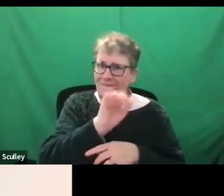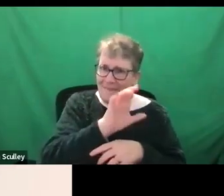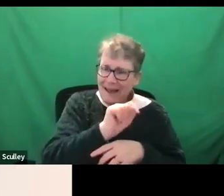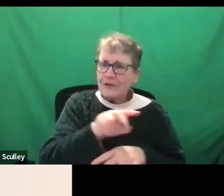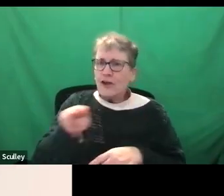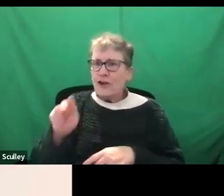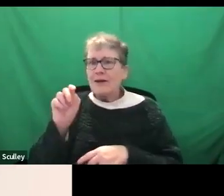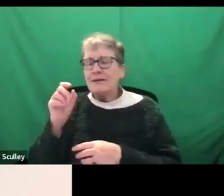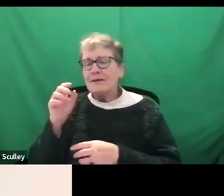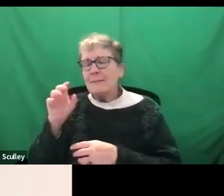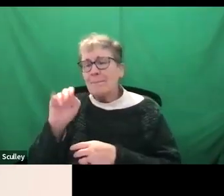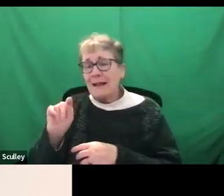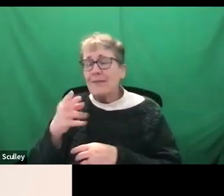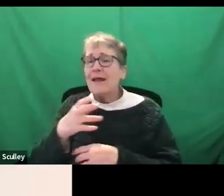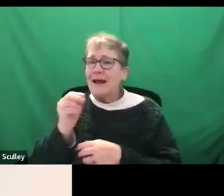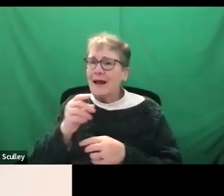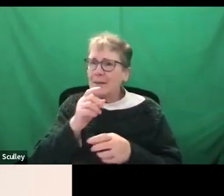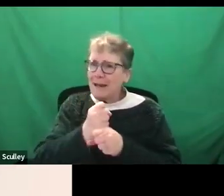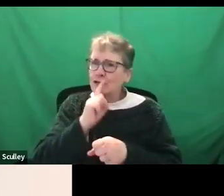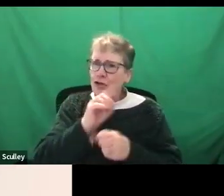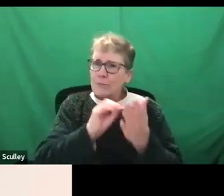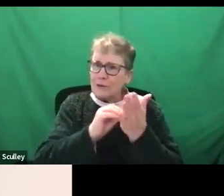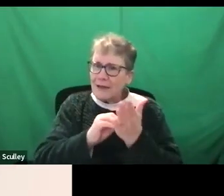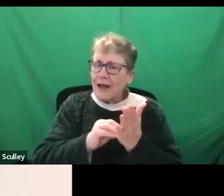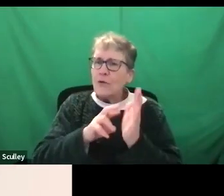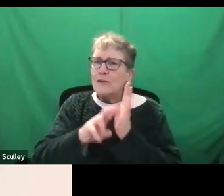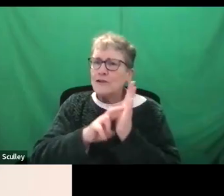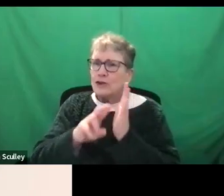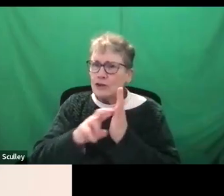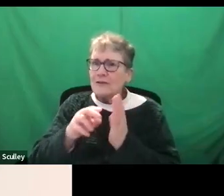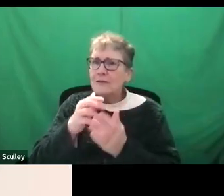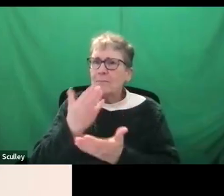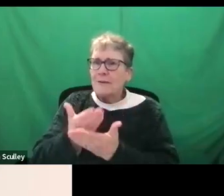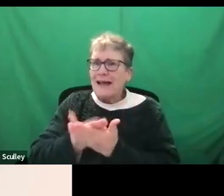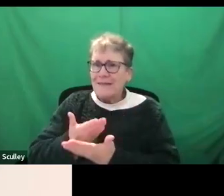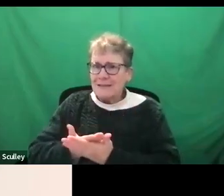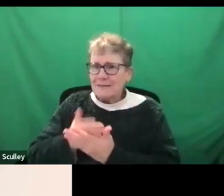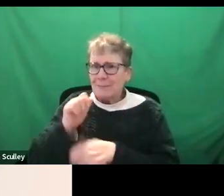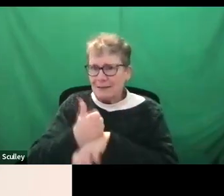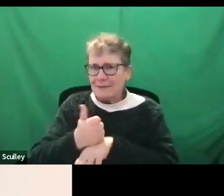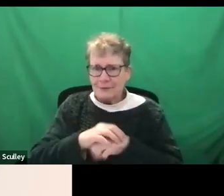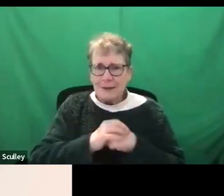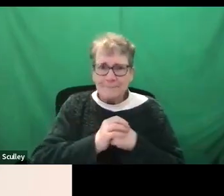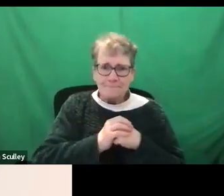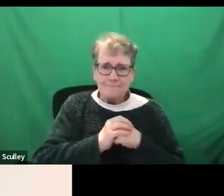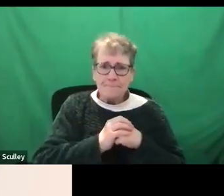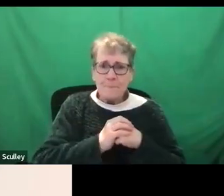So the social workers have to provide the tools for that, and to be sure to